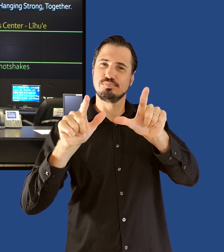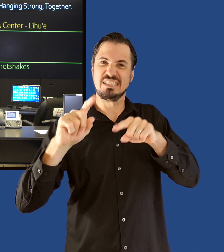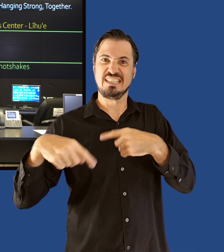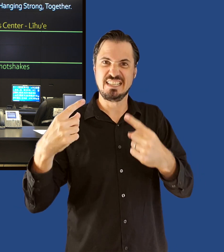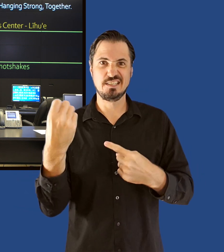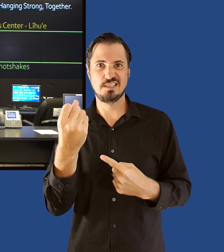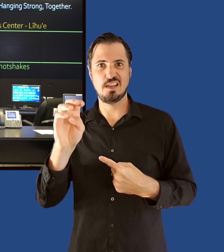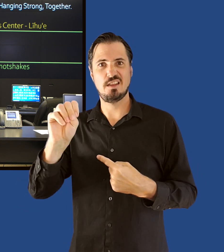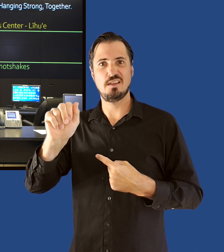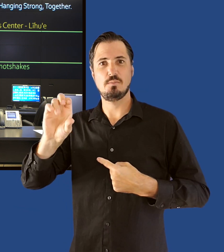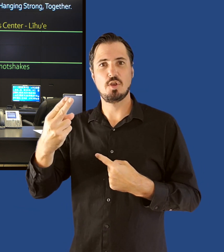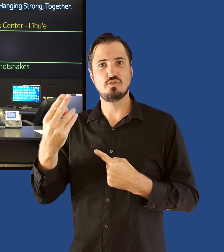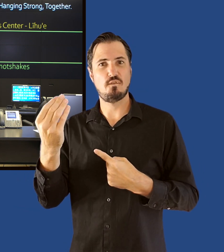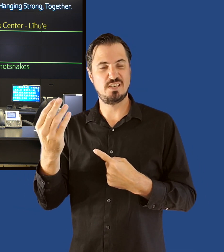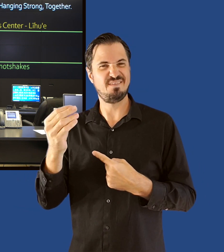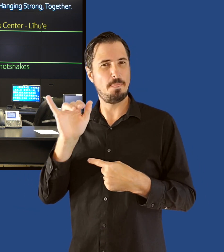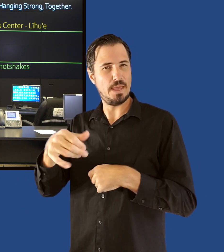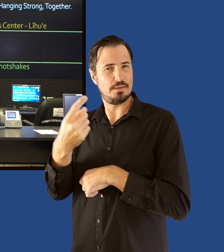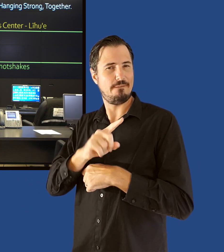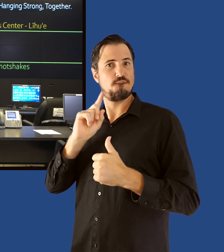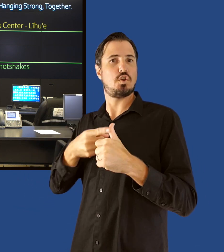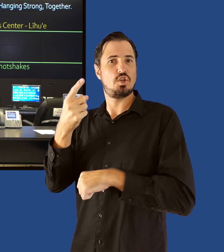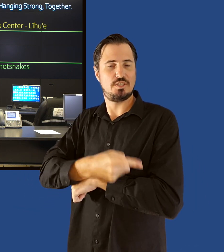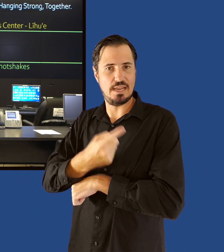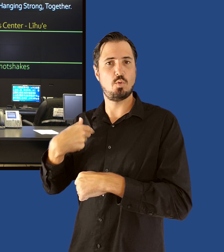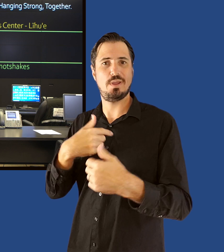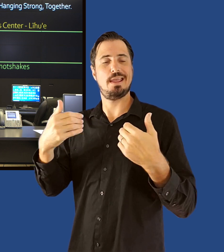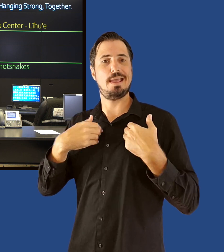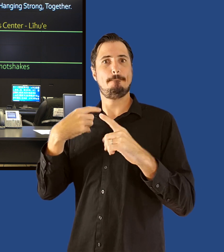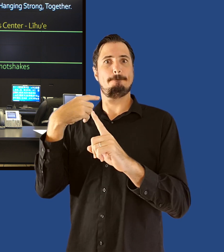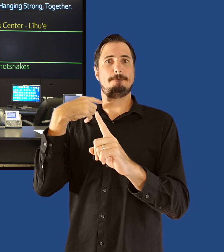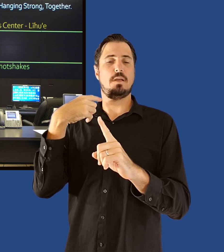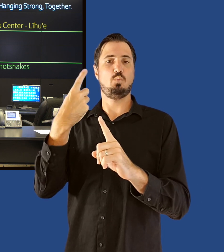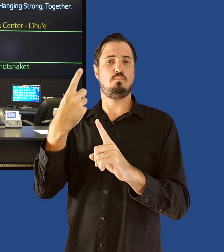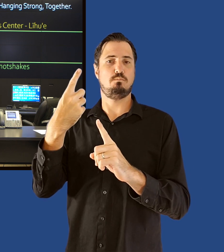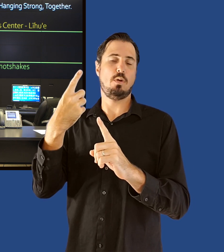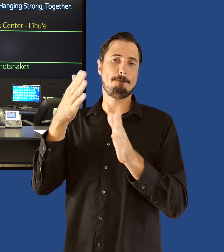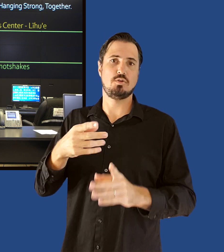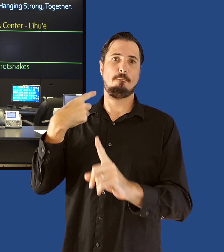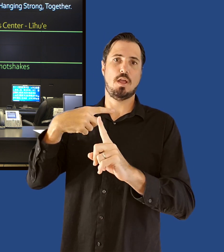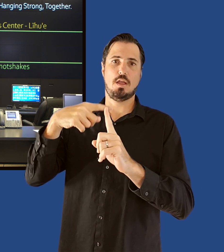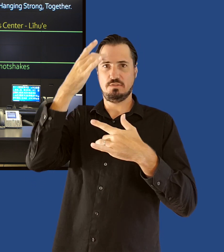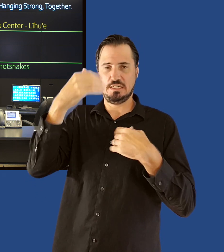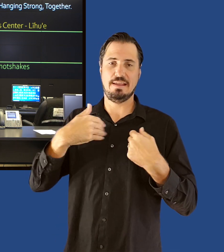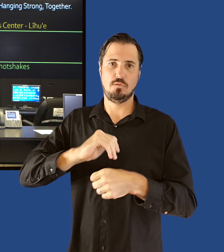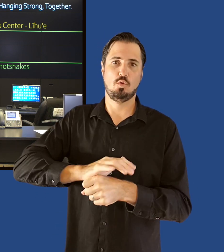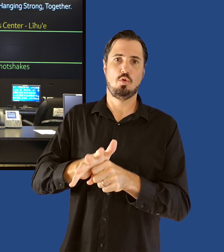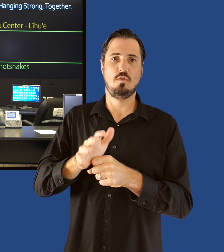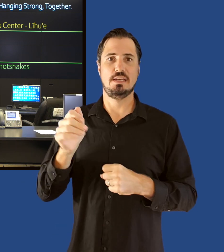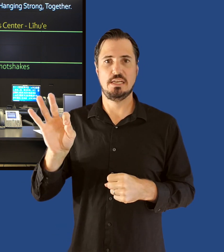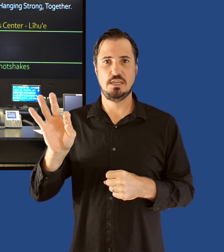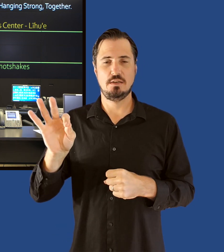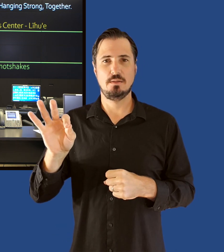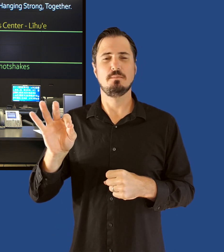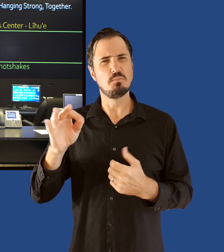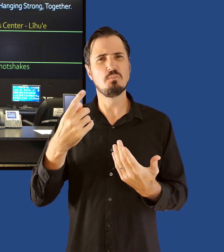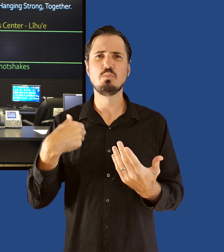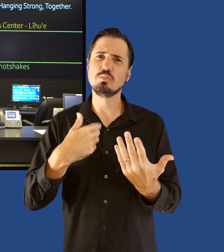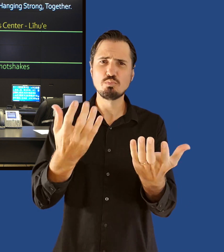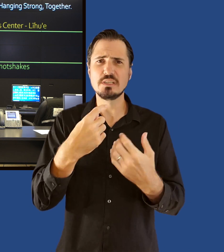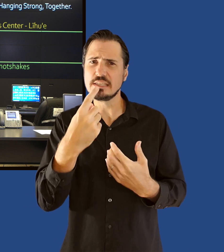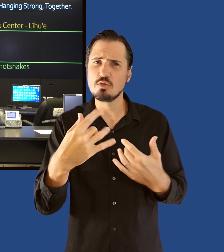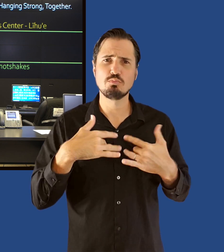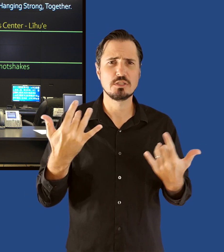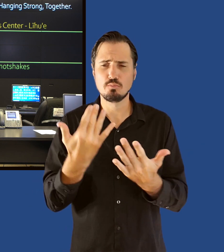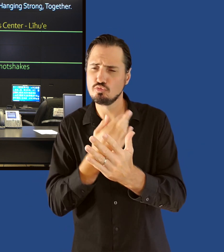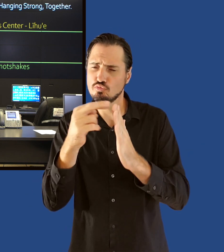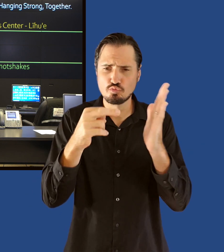These updates were meant to help our community navigate our ever-changing environment as the information related to our rules, positive cases, or county operations changed daily.